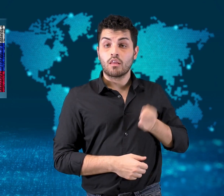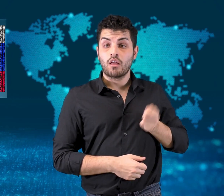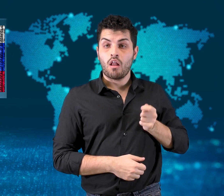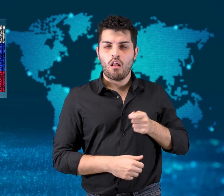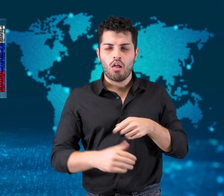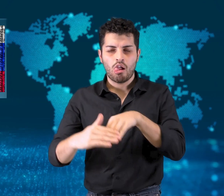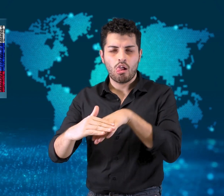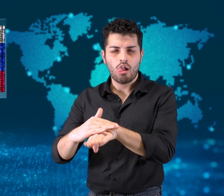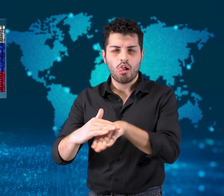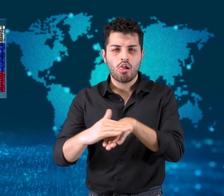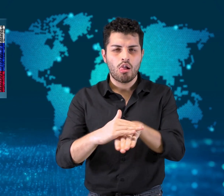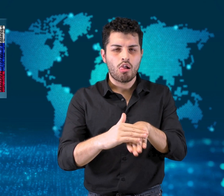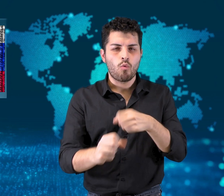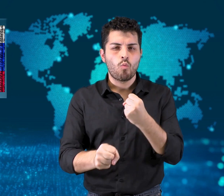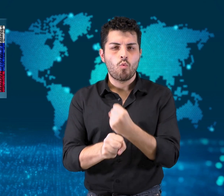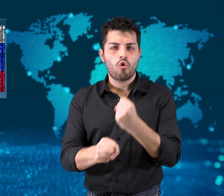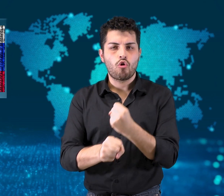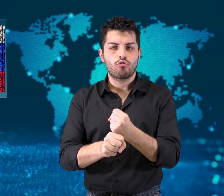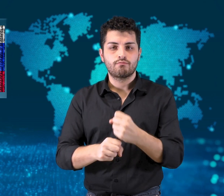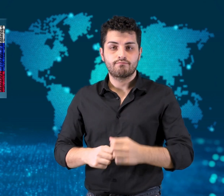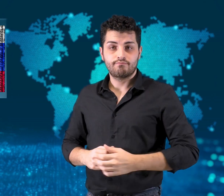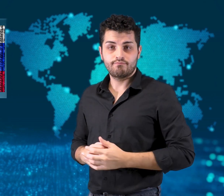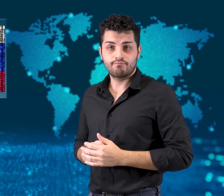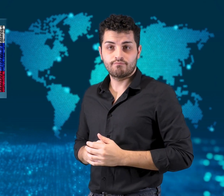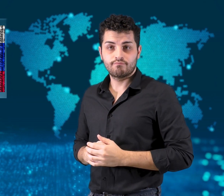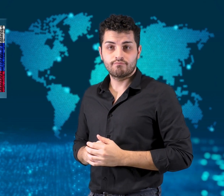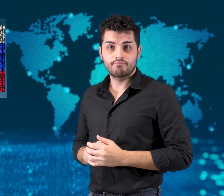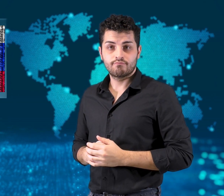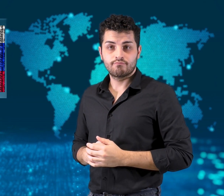military intelligence agency.